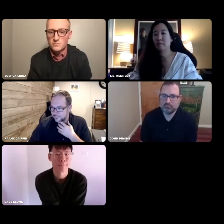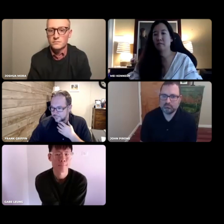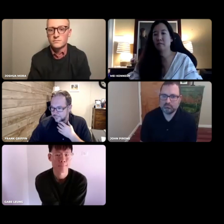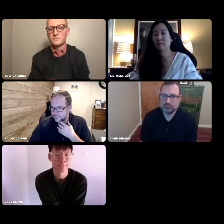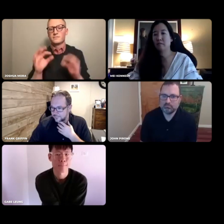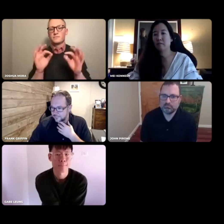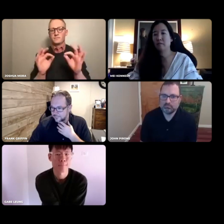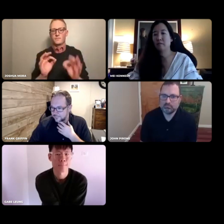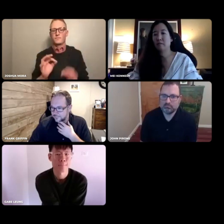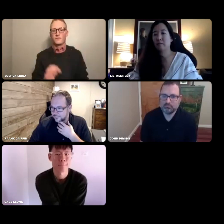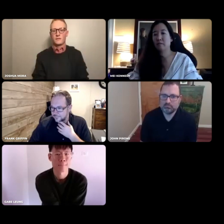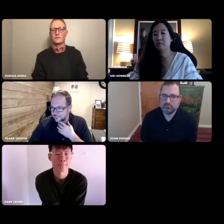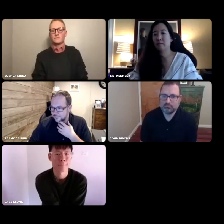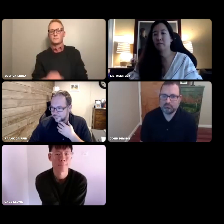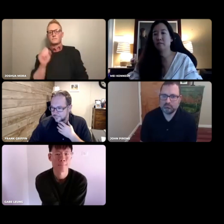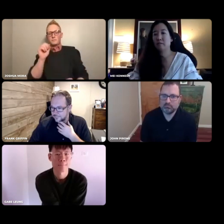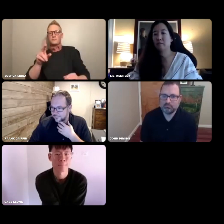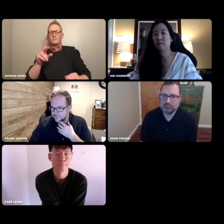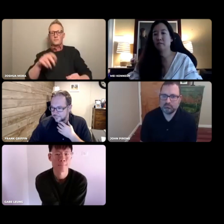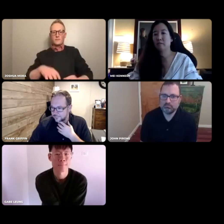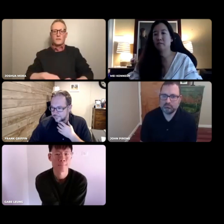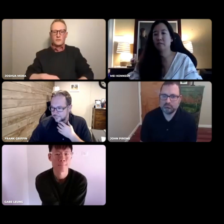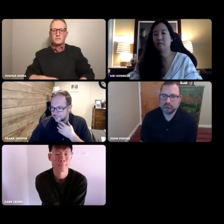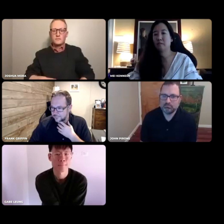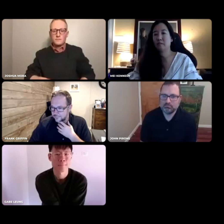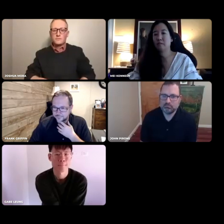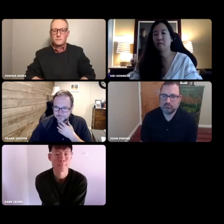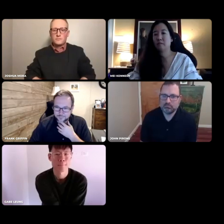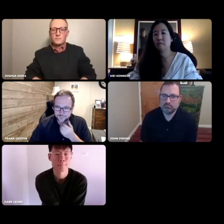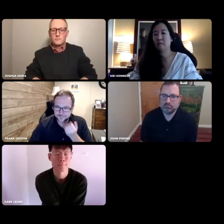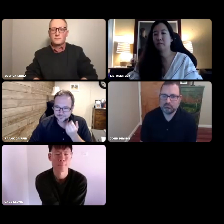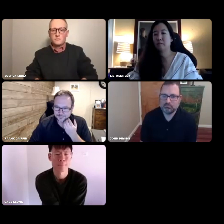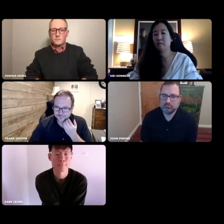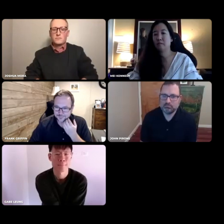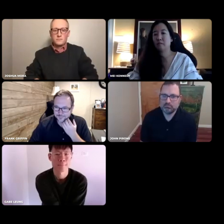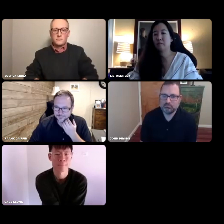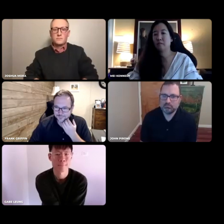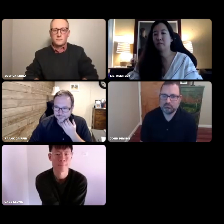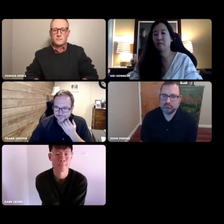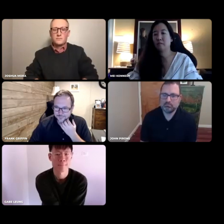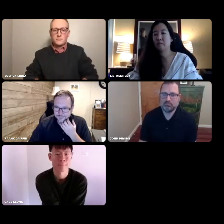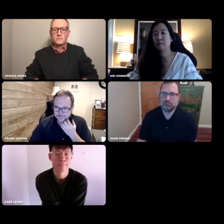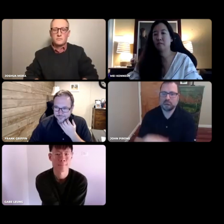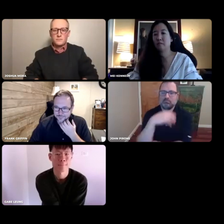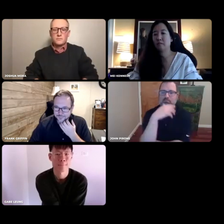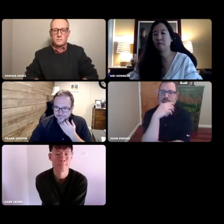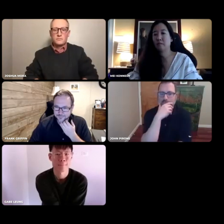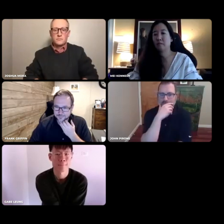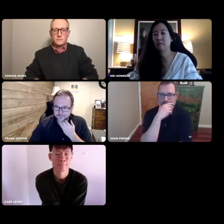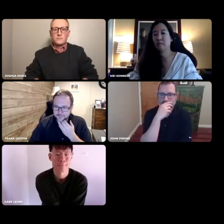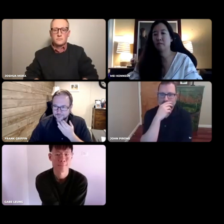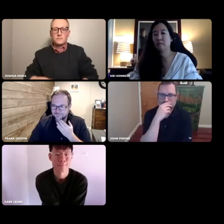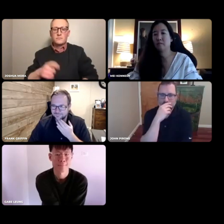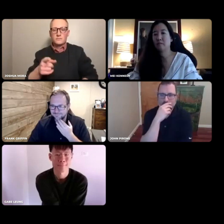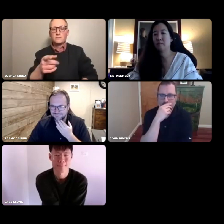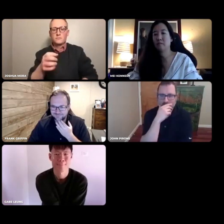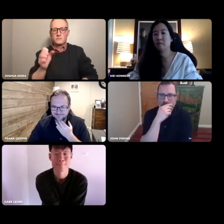We'll gather all of this, but we have to wrap up the webinar now with some resources and